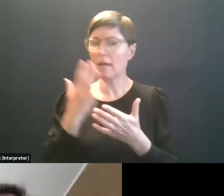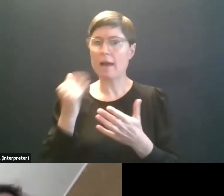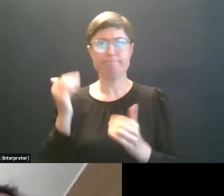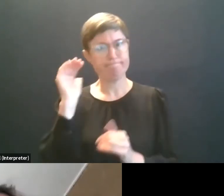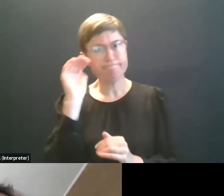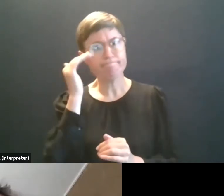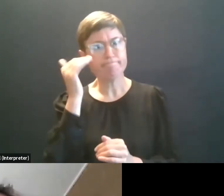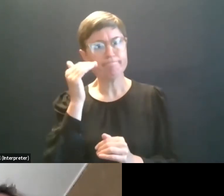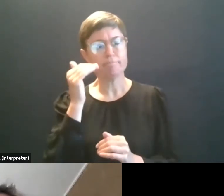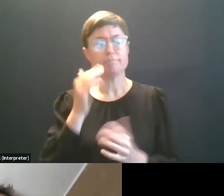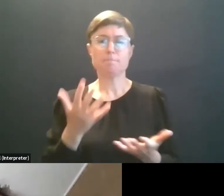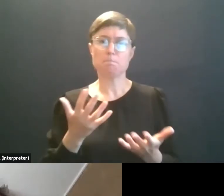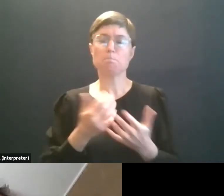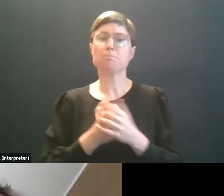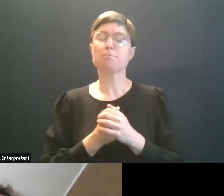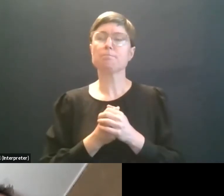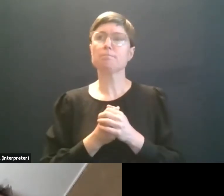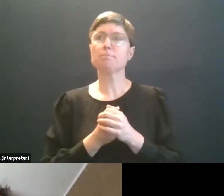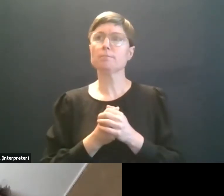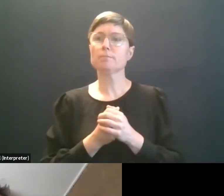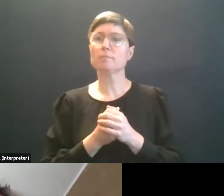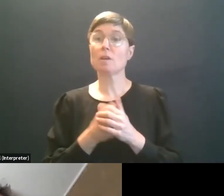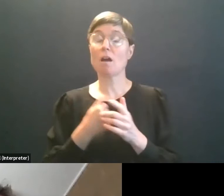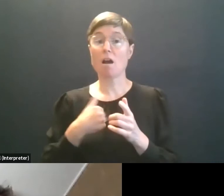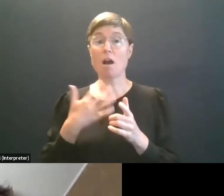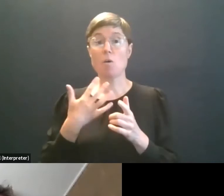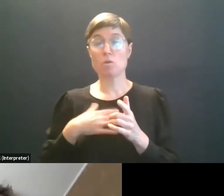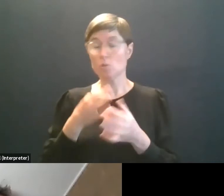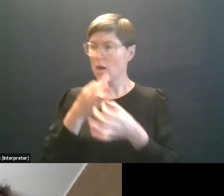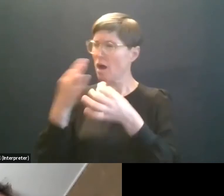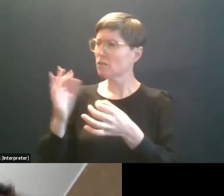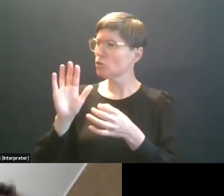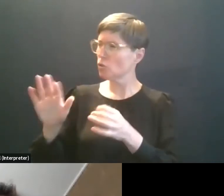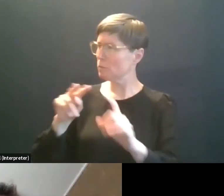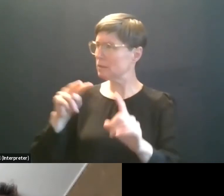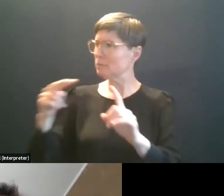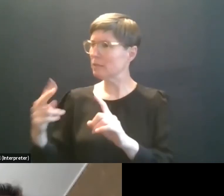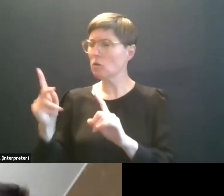and insightful. I wanted to understand from your perspective what you see the impacts